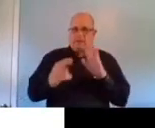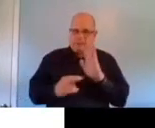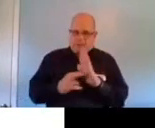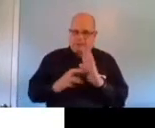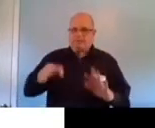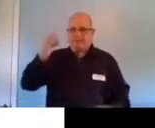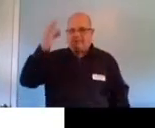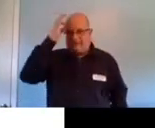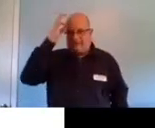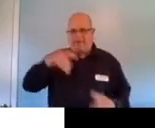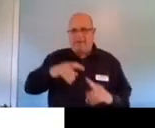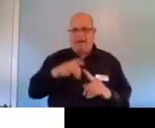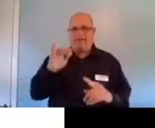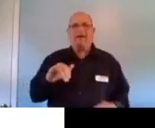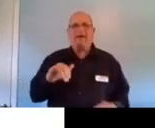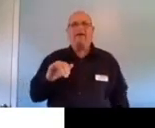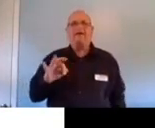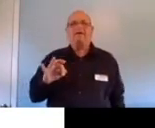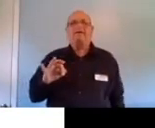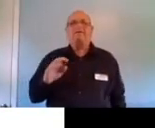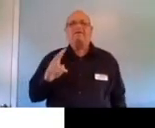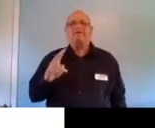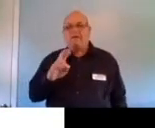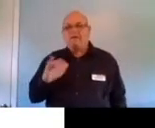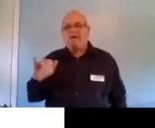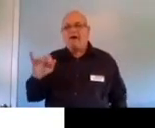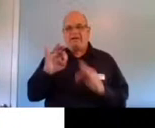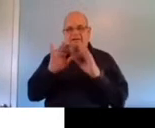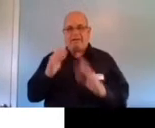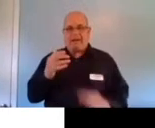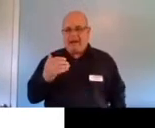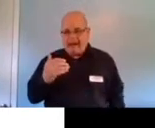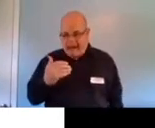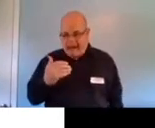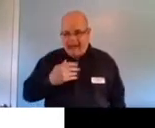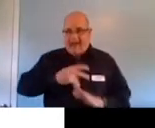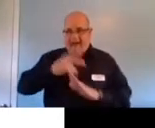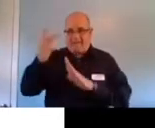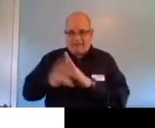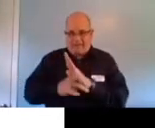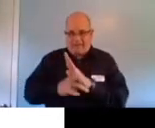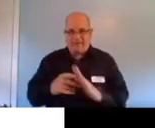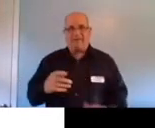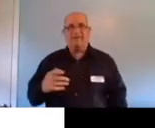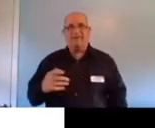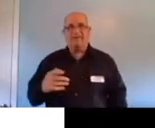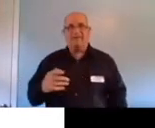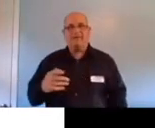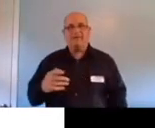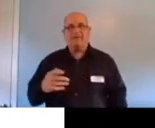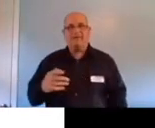So if you have a video remote interpreting program or VRI you must ensure there is strong